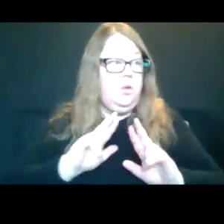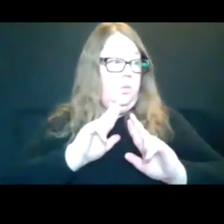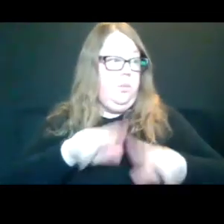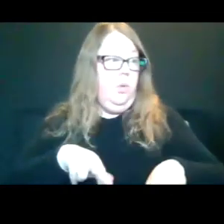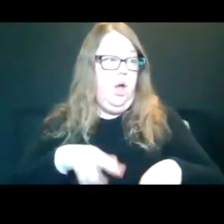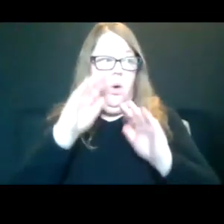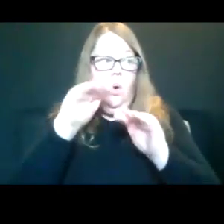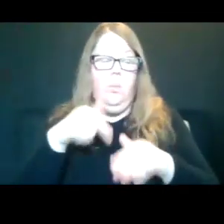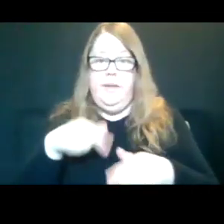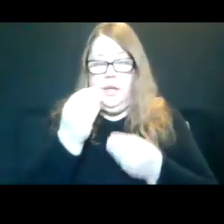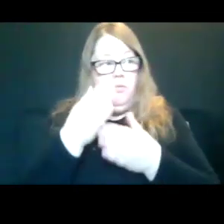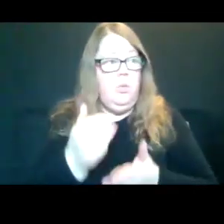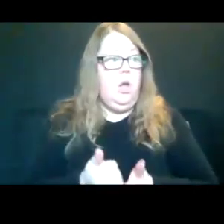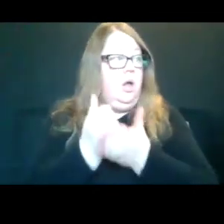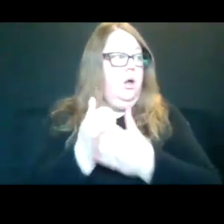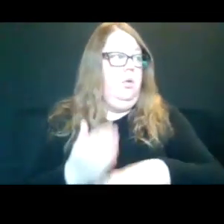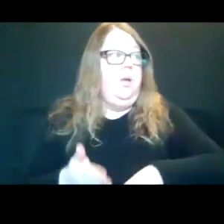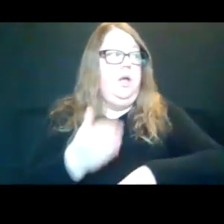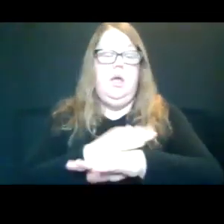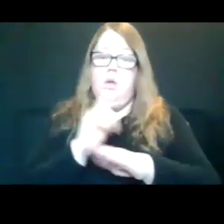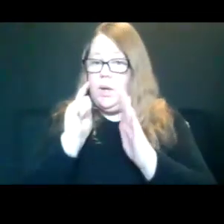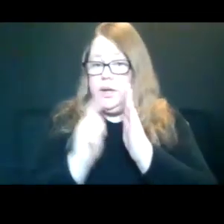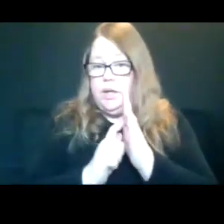hope this information will help increase recognition